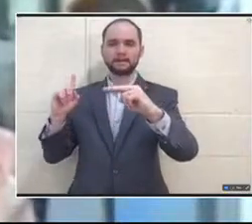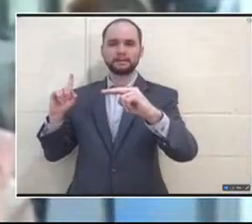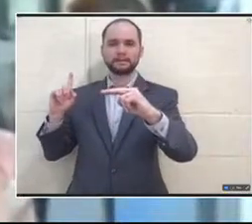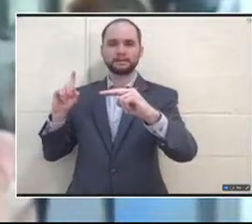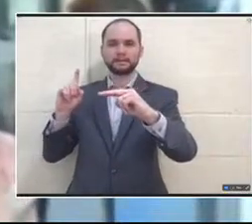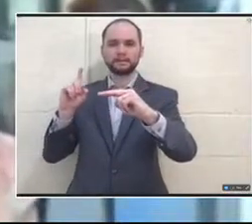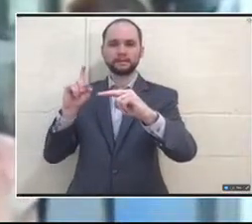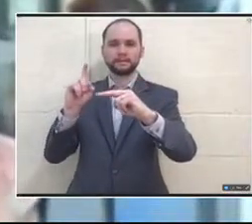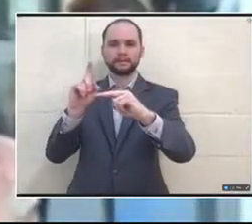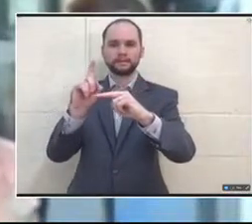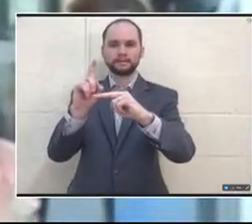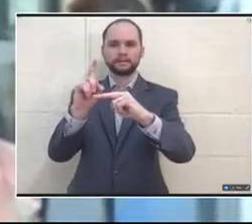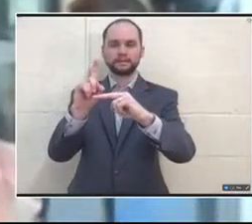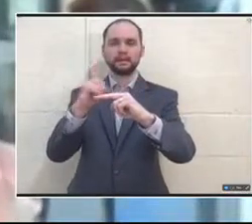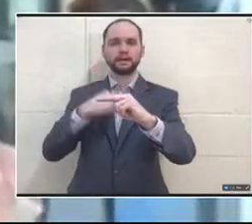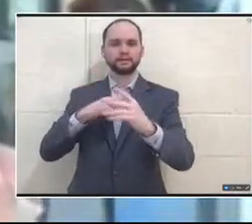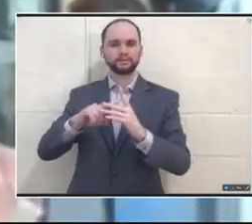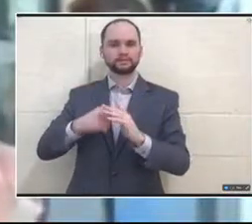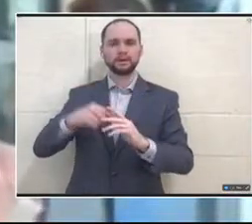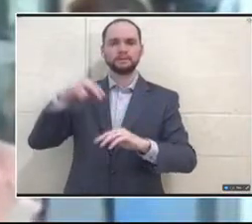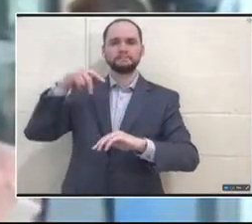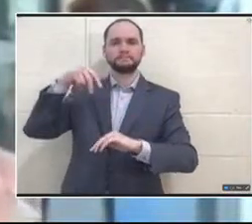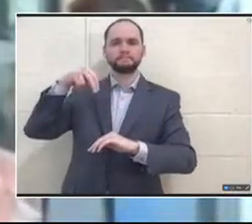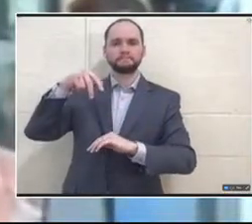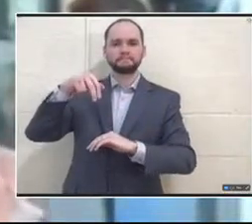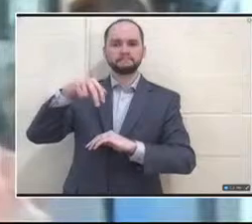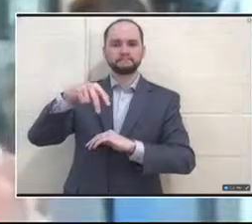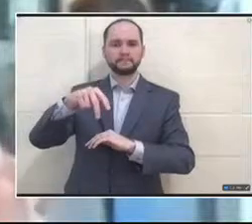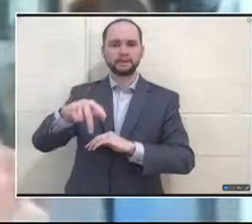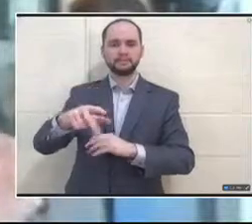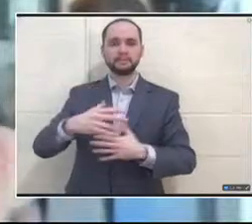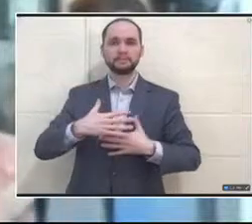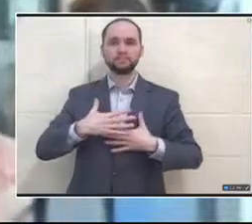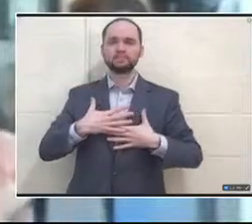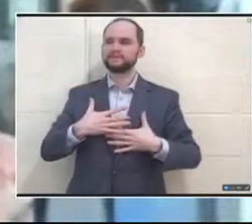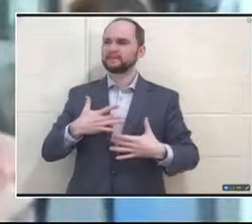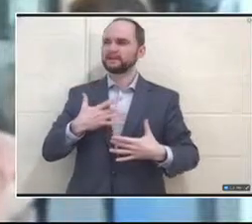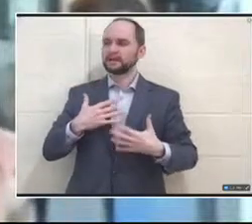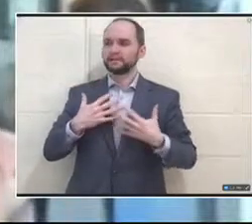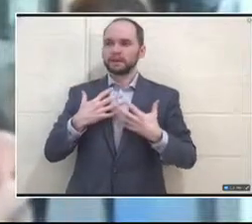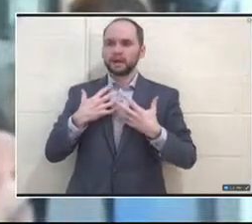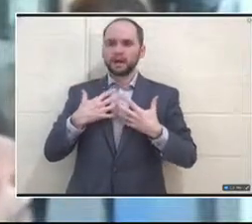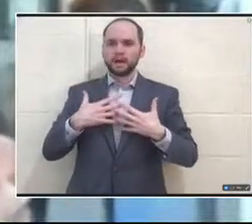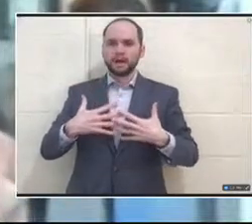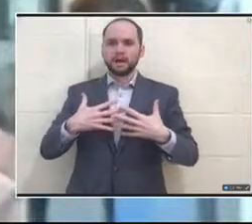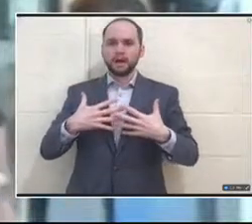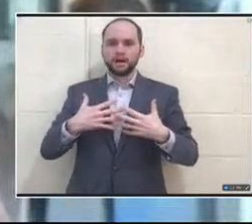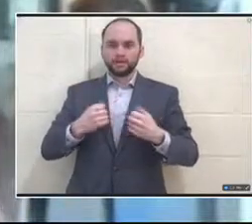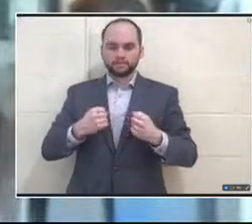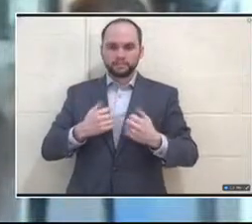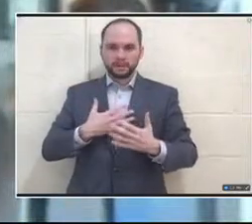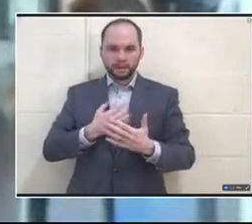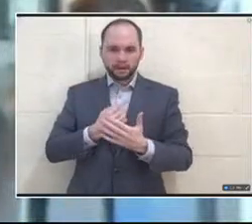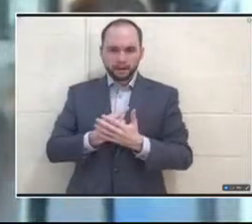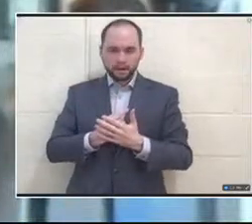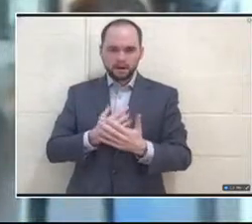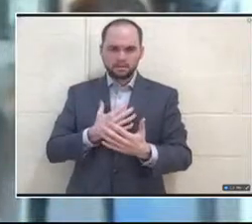the breath left my body. My heart was beating so hard inside of me. I couldn't even